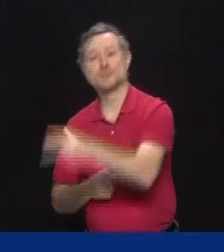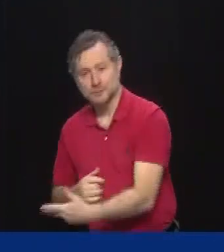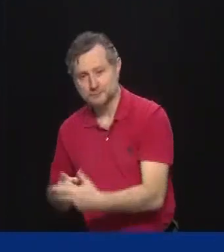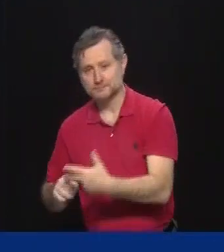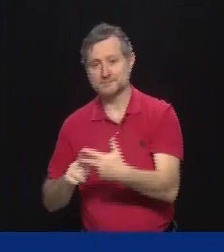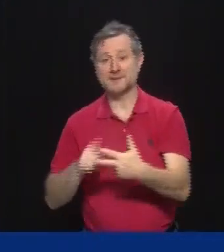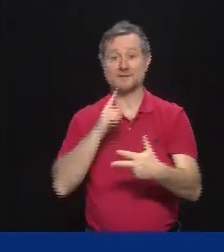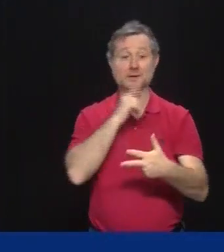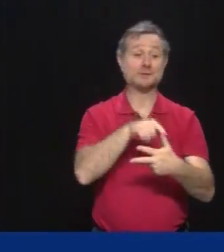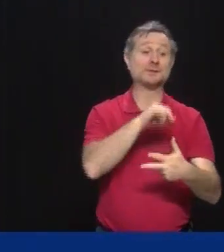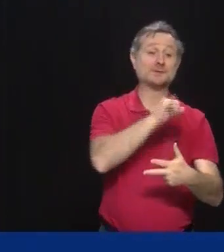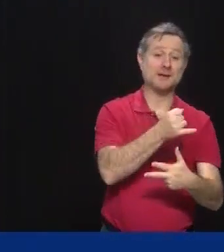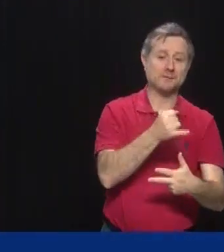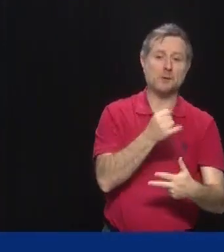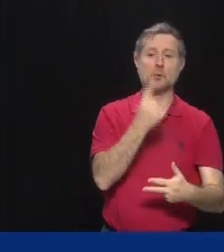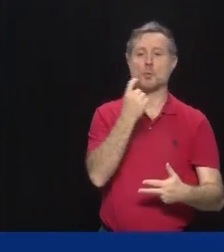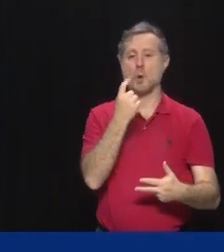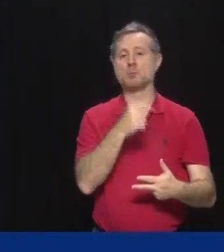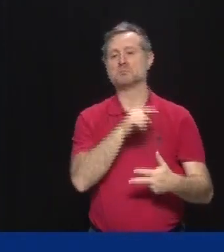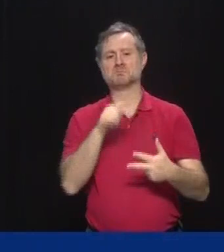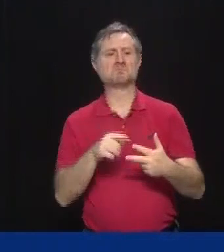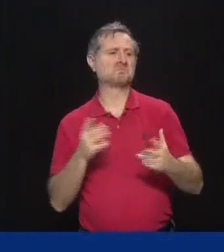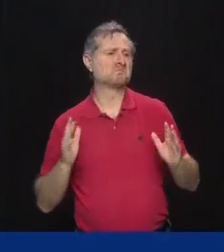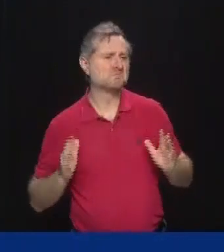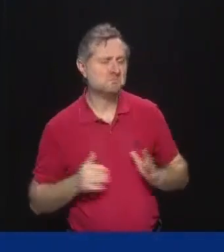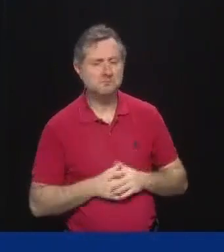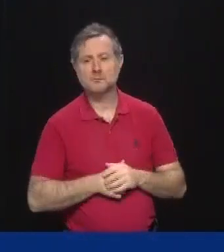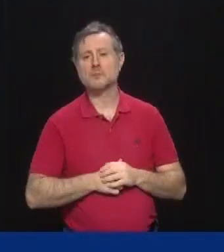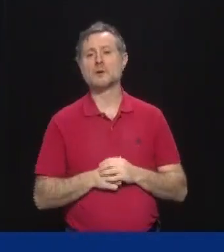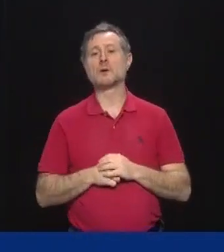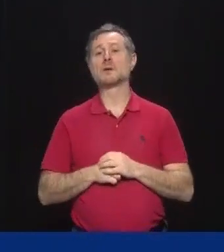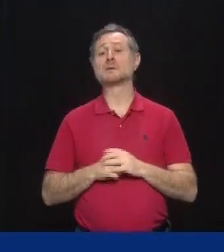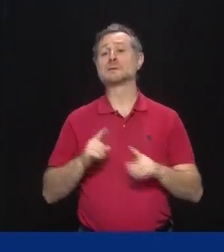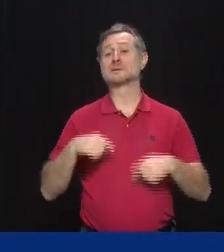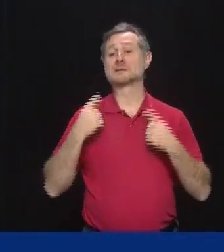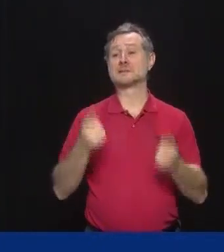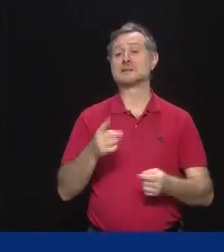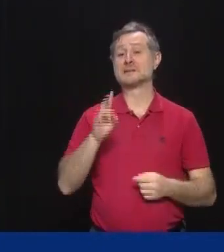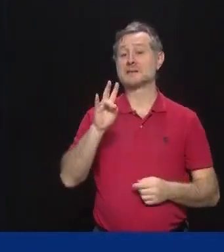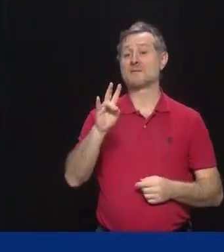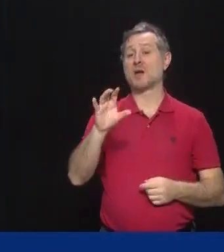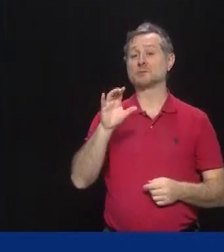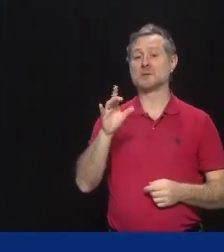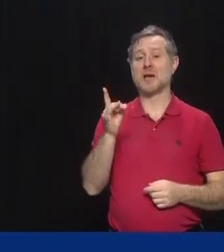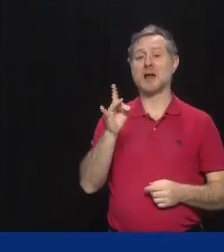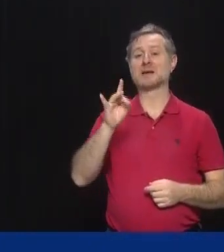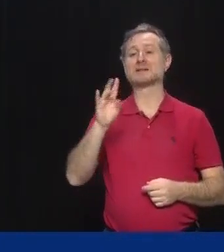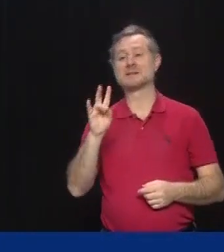ANYBODY WHO HAS NOT HAD THEIR PRIMARY SERIES GET ONE, TWO AND